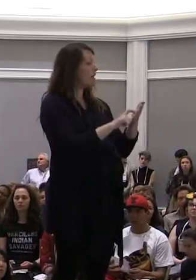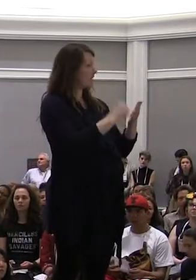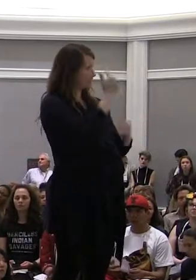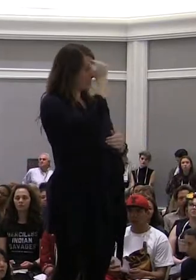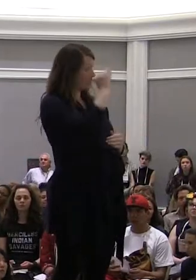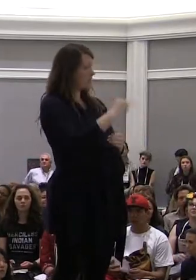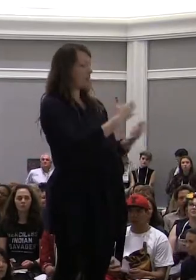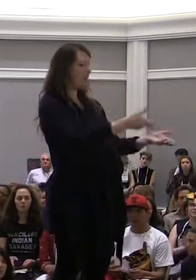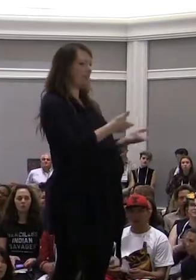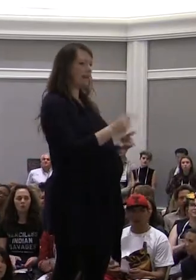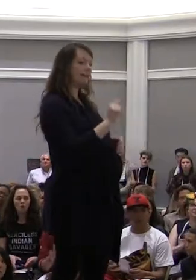Ty Defoe, where are you?